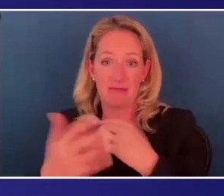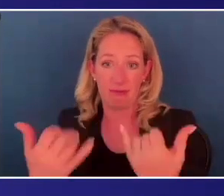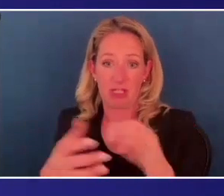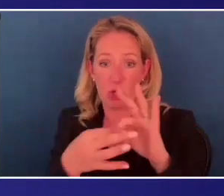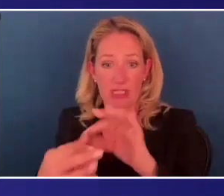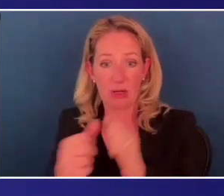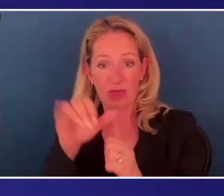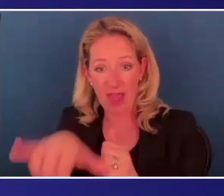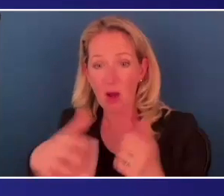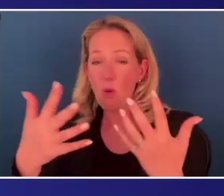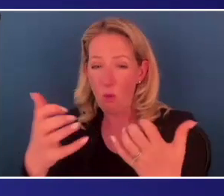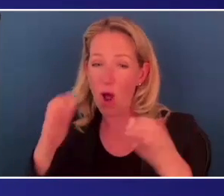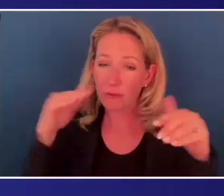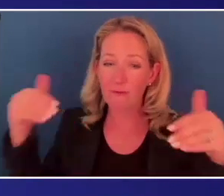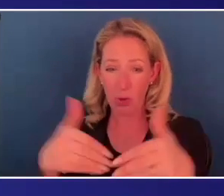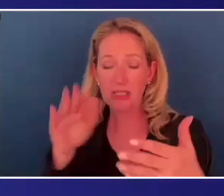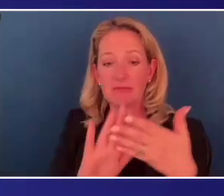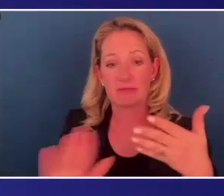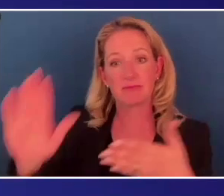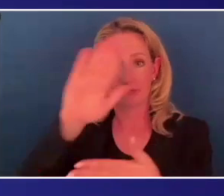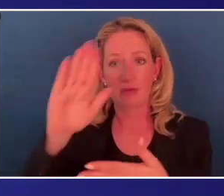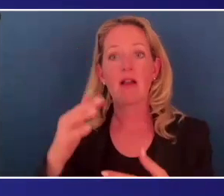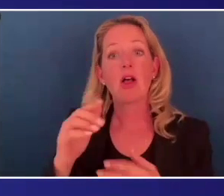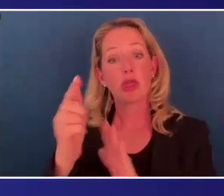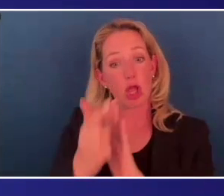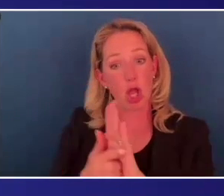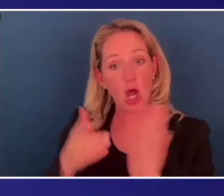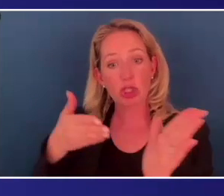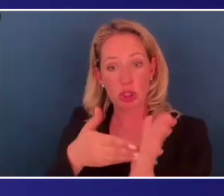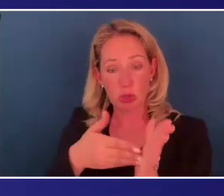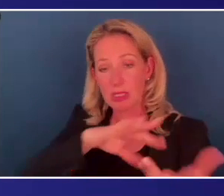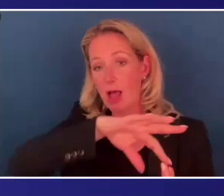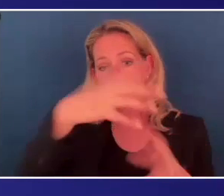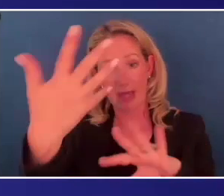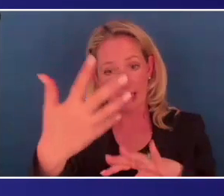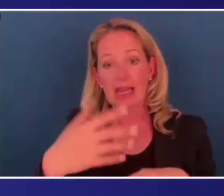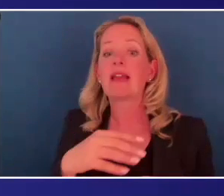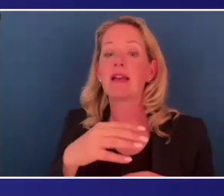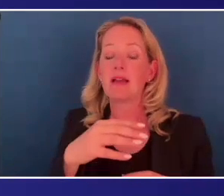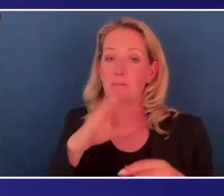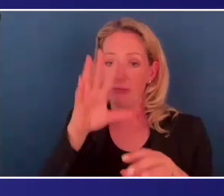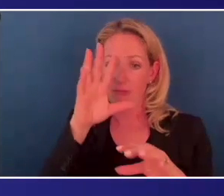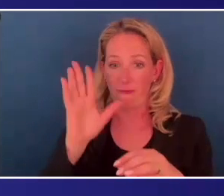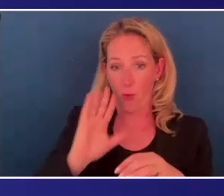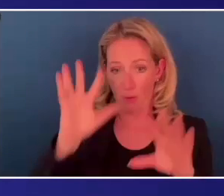From the lawsuits aimed at up ending former President Biden's student forgiveness plans to the overturning of Roe v.